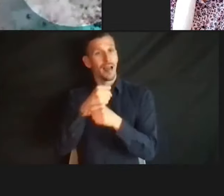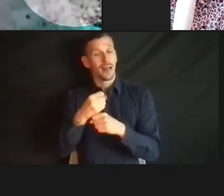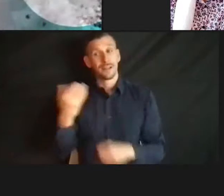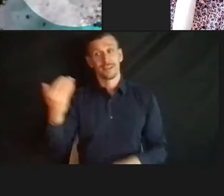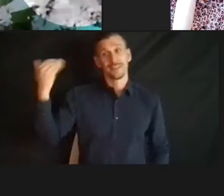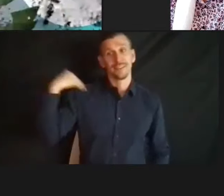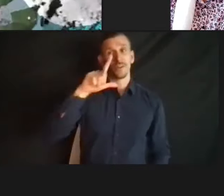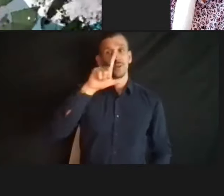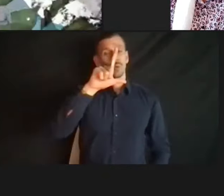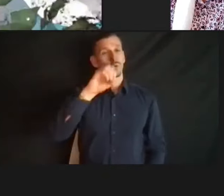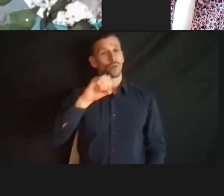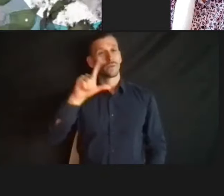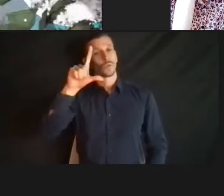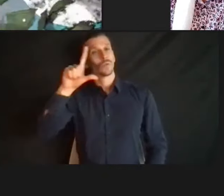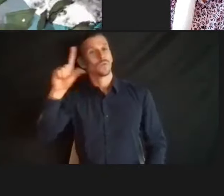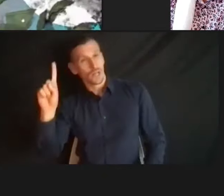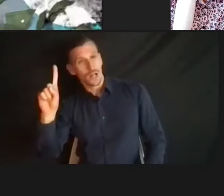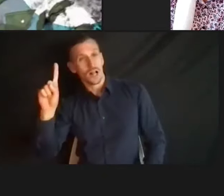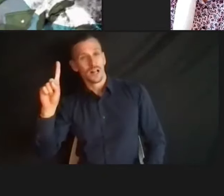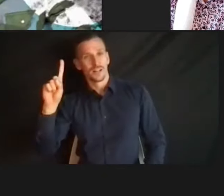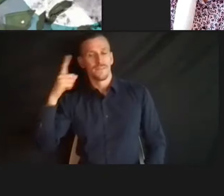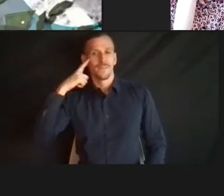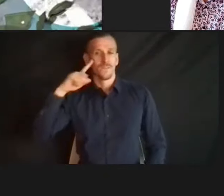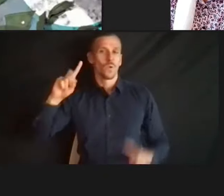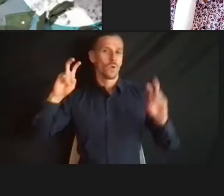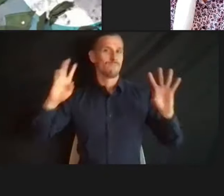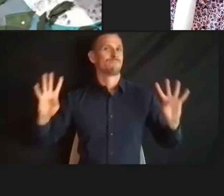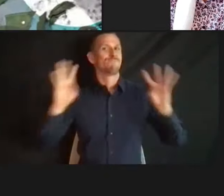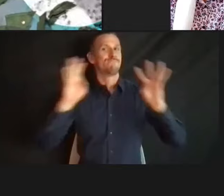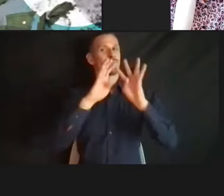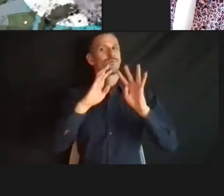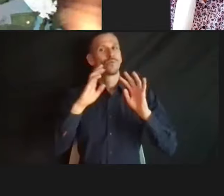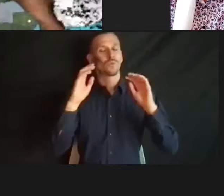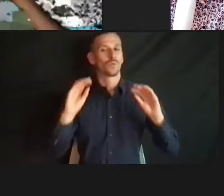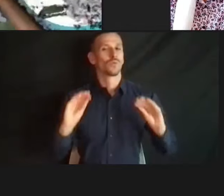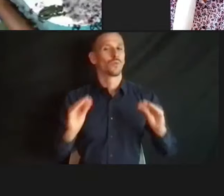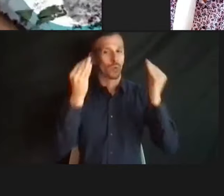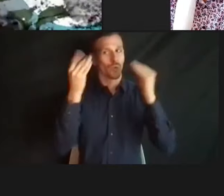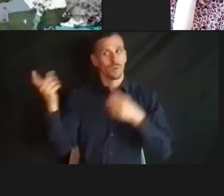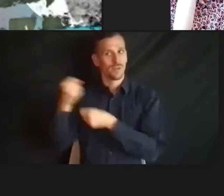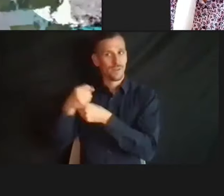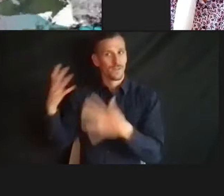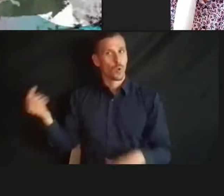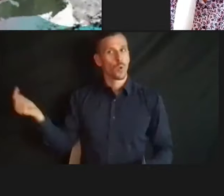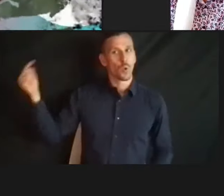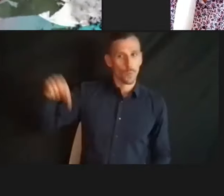Yemen, Binta Bajaha, who is Special Assistant to Emergency Director at World Food Program and